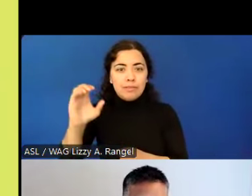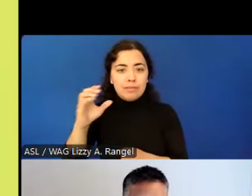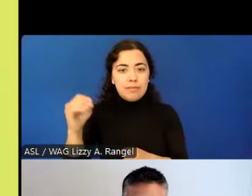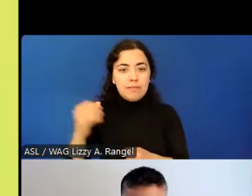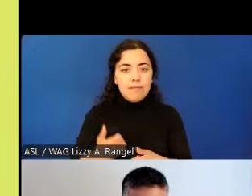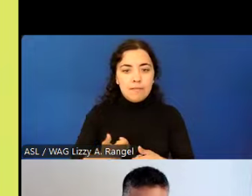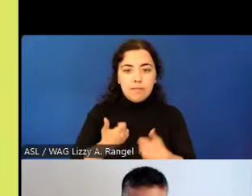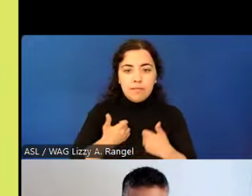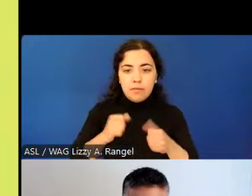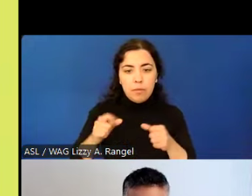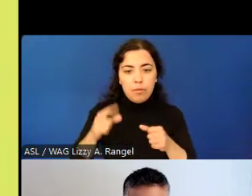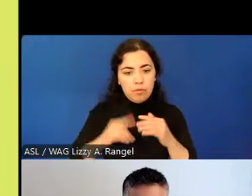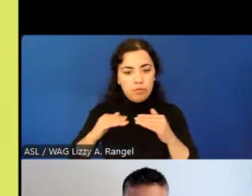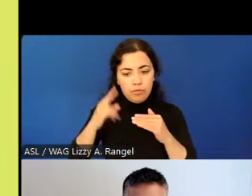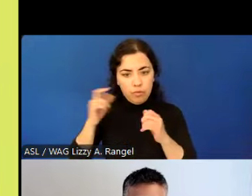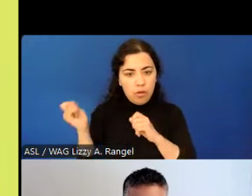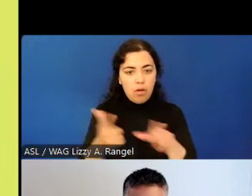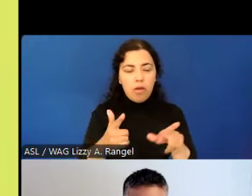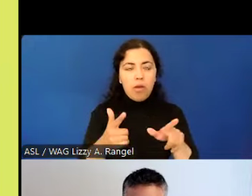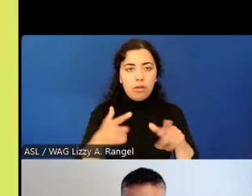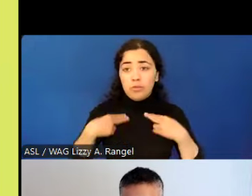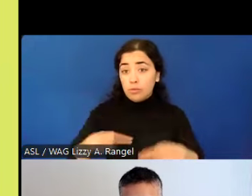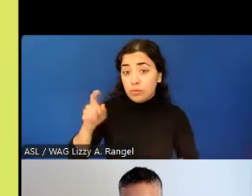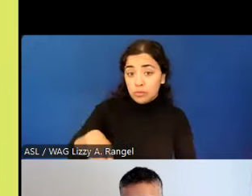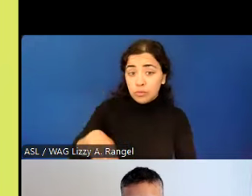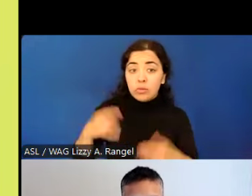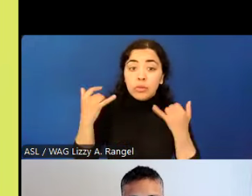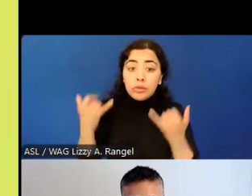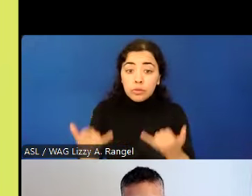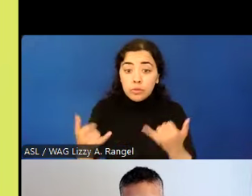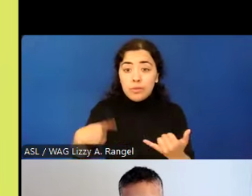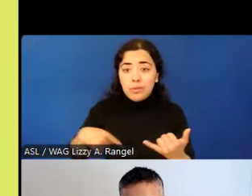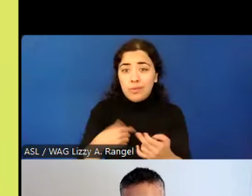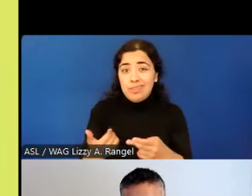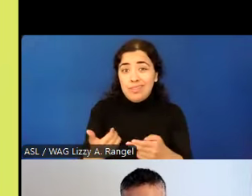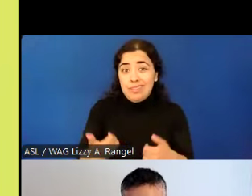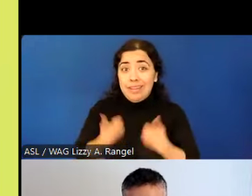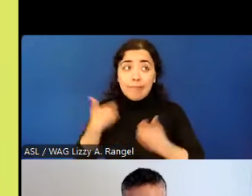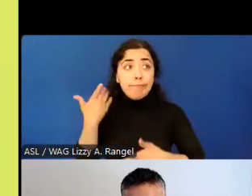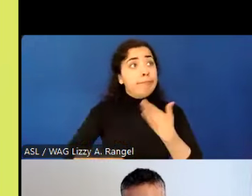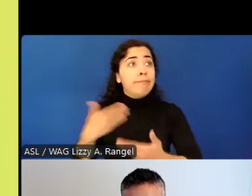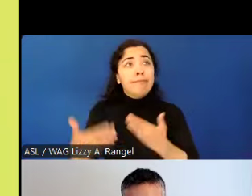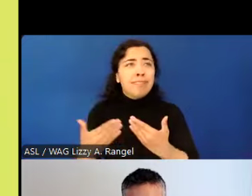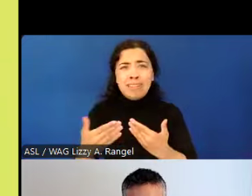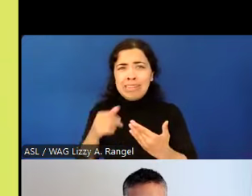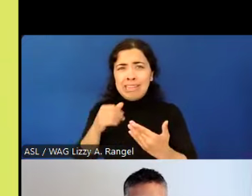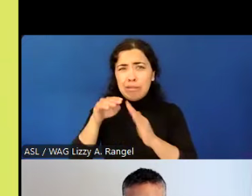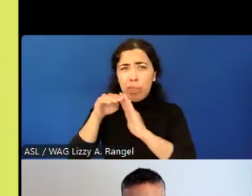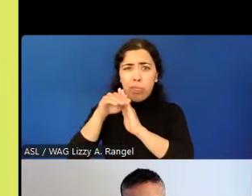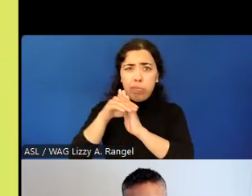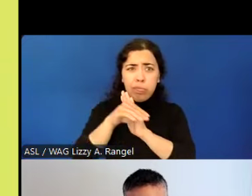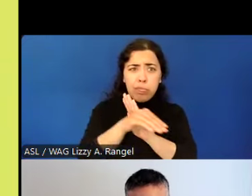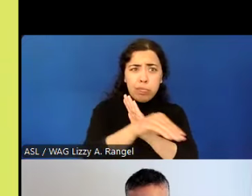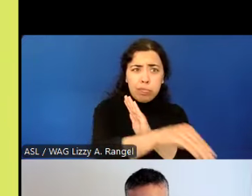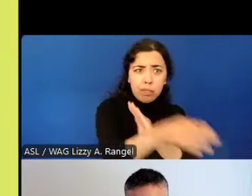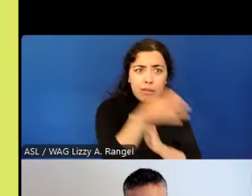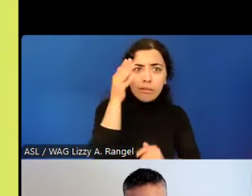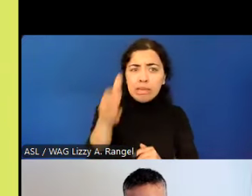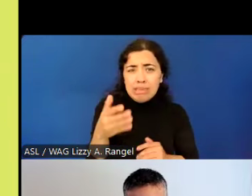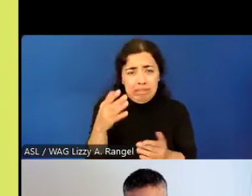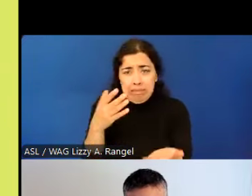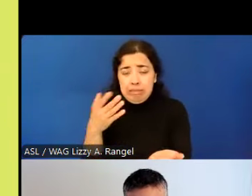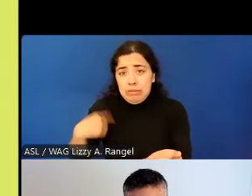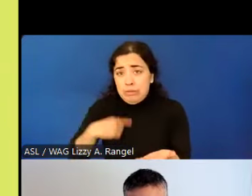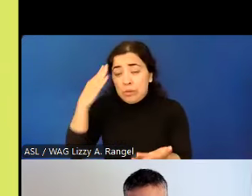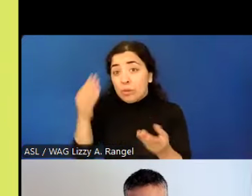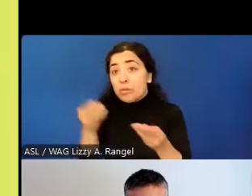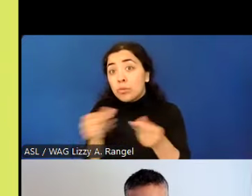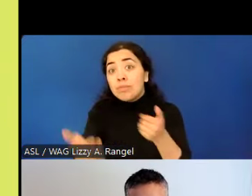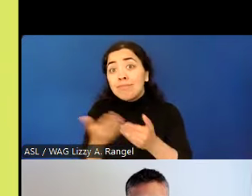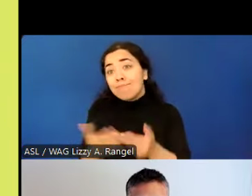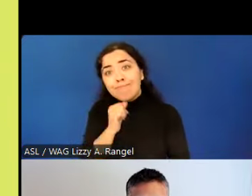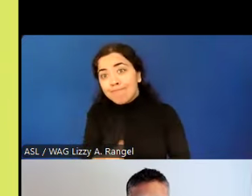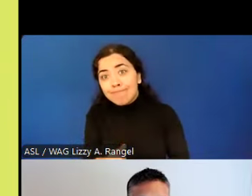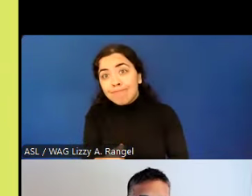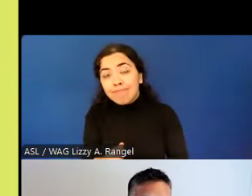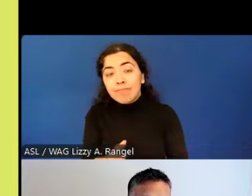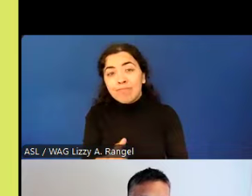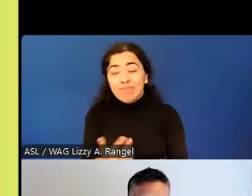for all beings. We know that there is no easy solutions to this predicament but only values